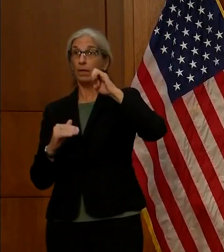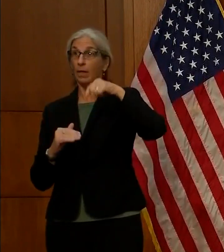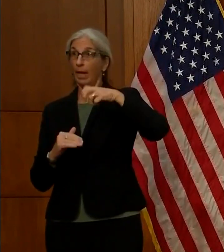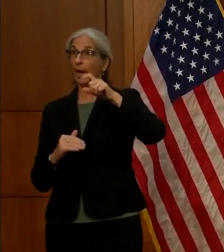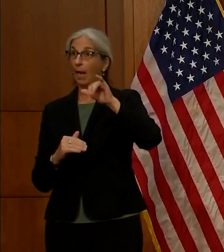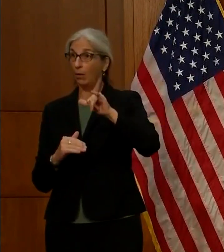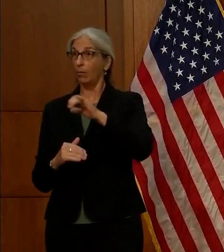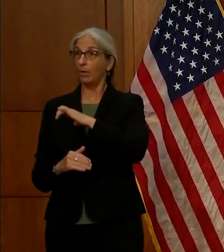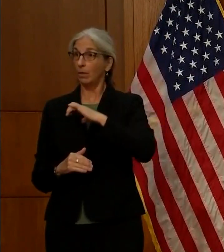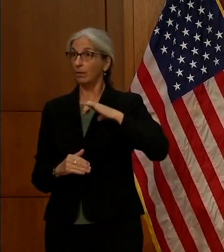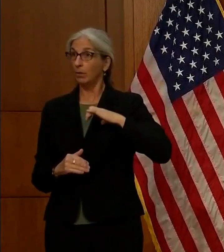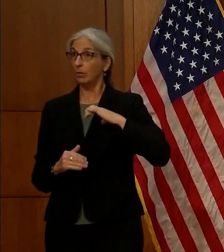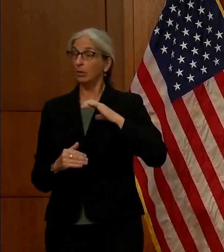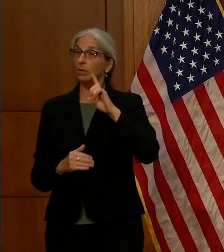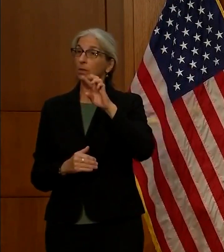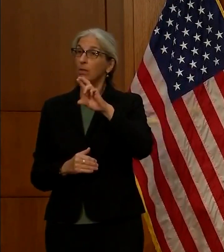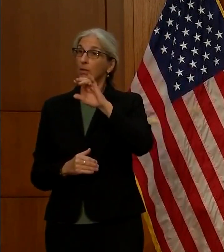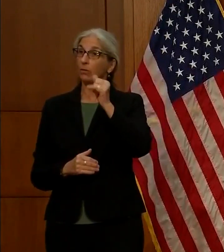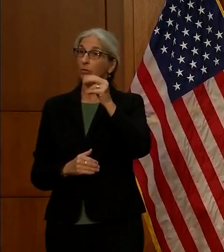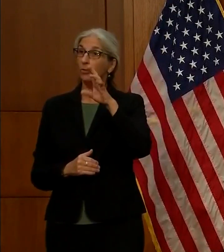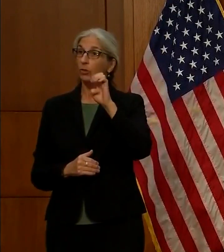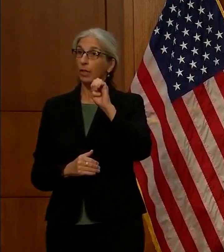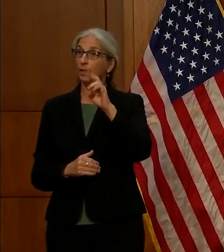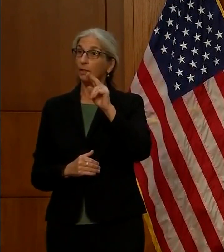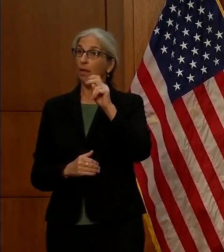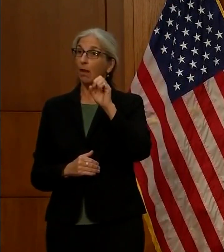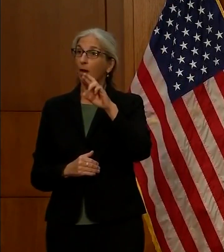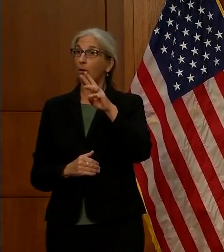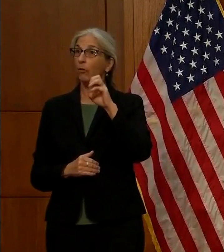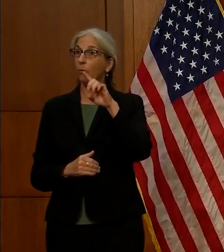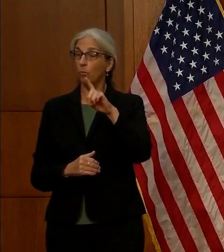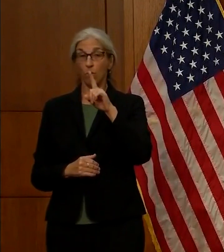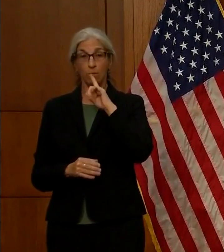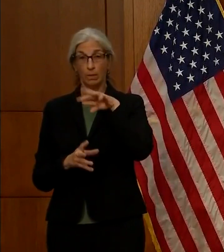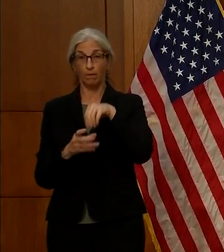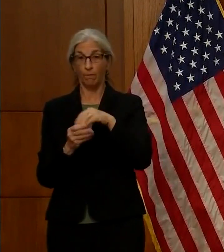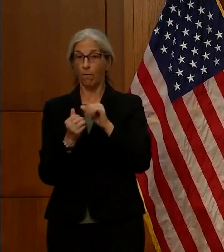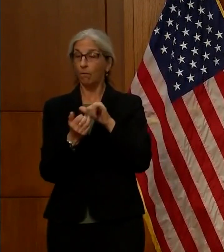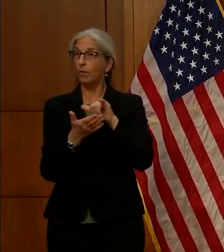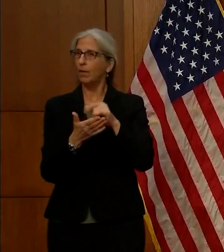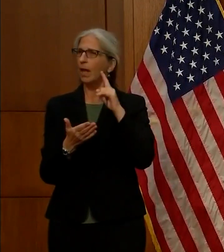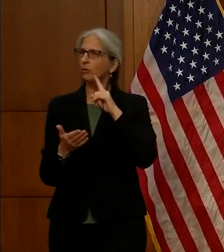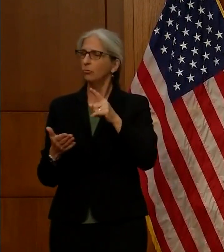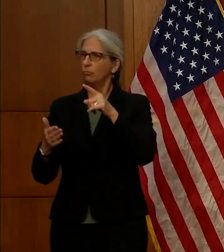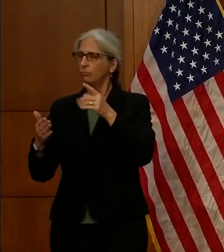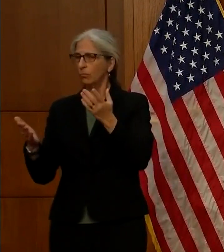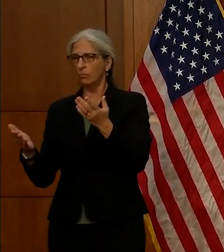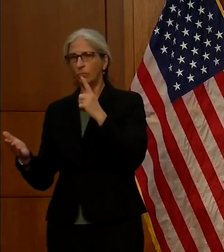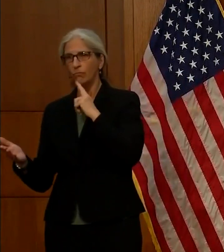OF COMMISSION- IT'S OVERSEEN BY A DOCTOR JANICE UNDERWOOD TO